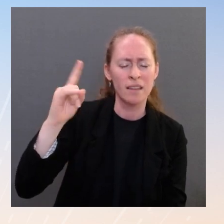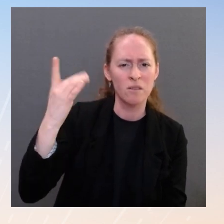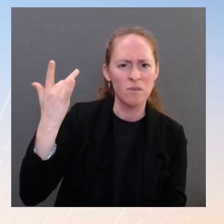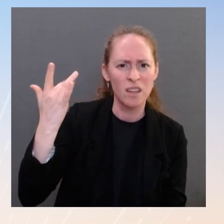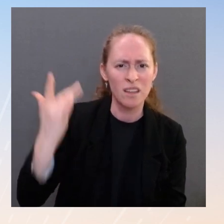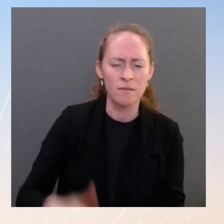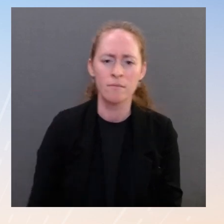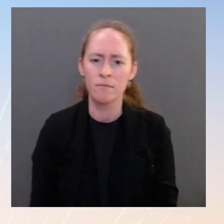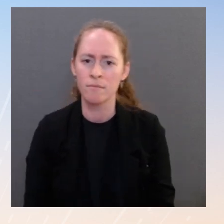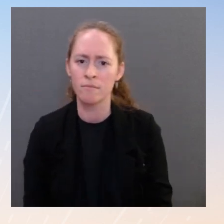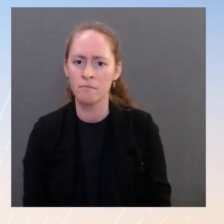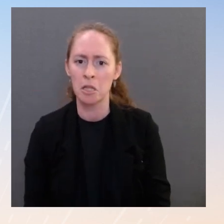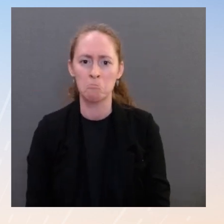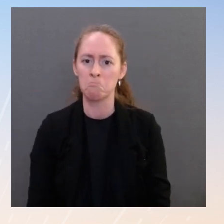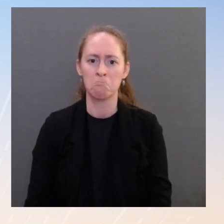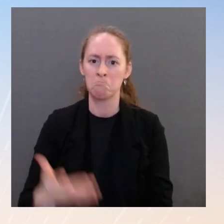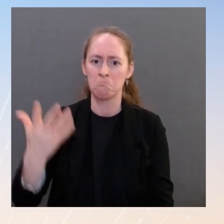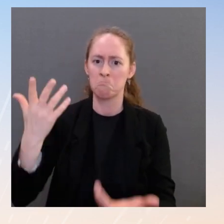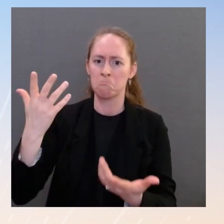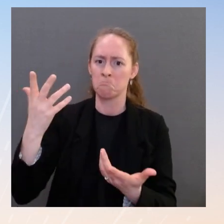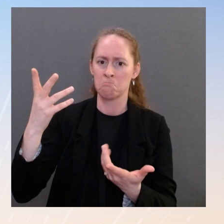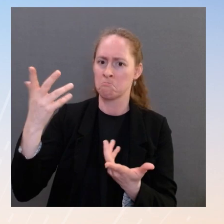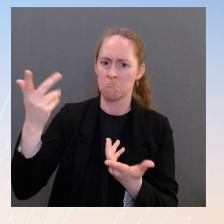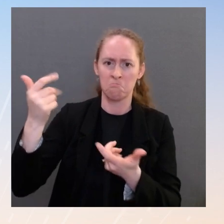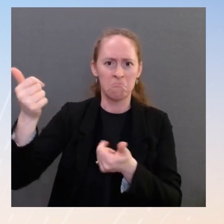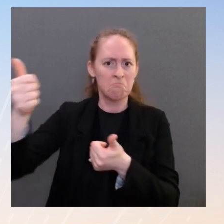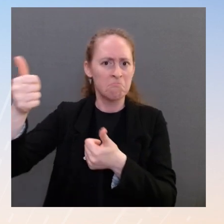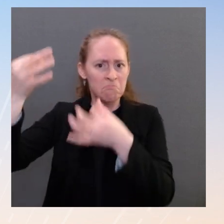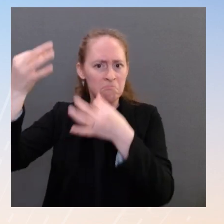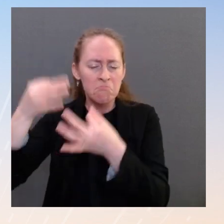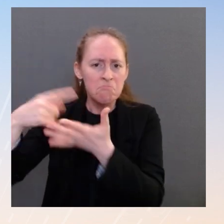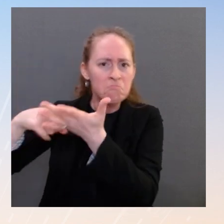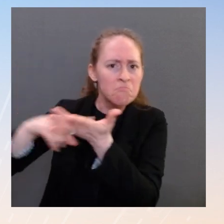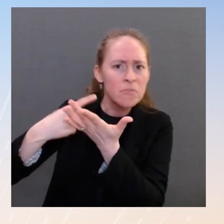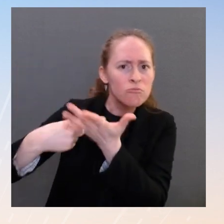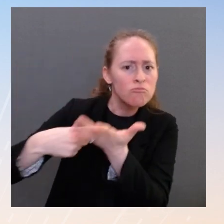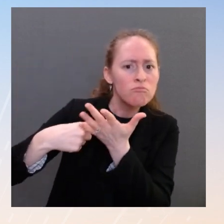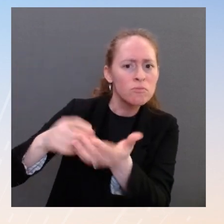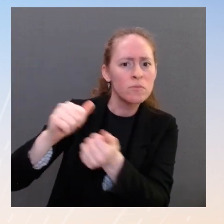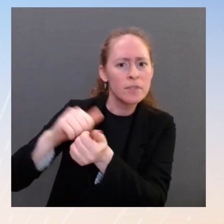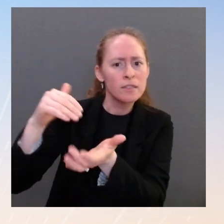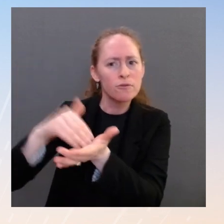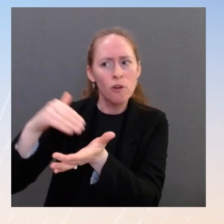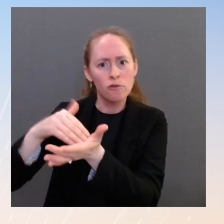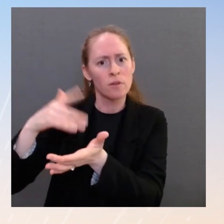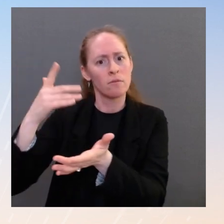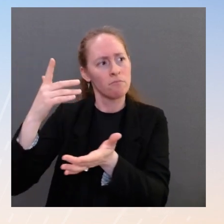and they should consult with their doctor. That's exactly what she did. And one of the chal -- not challenges, but one of our efforts right now